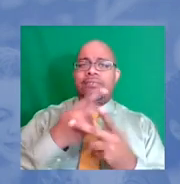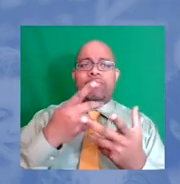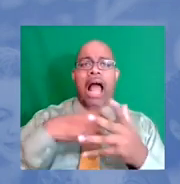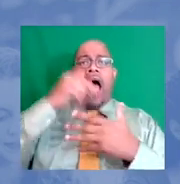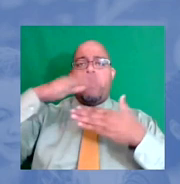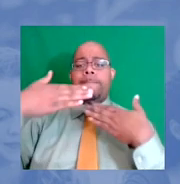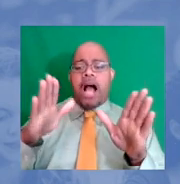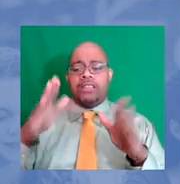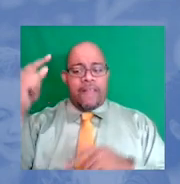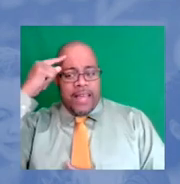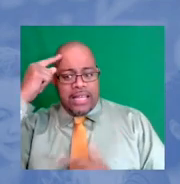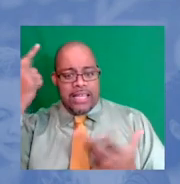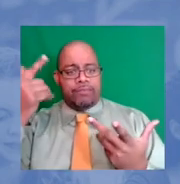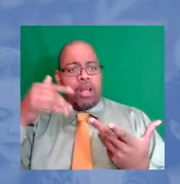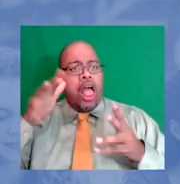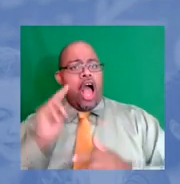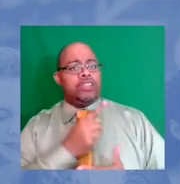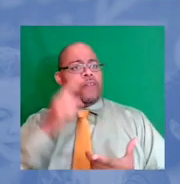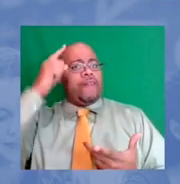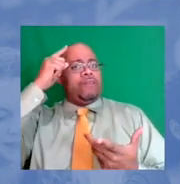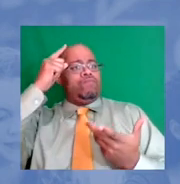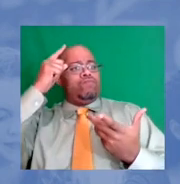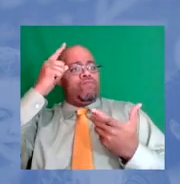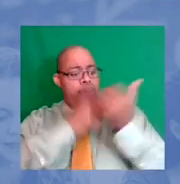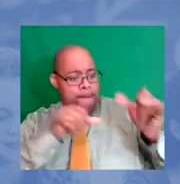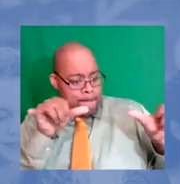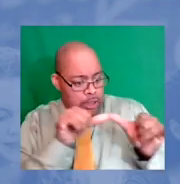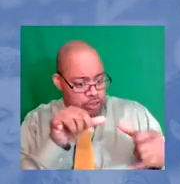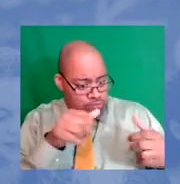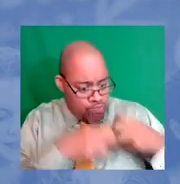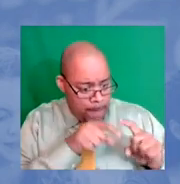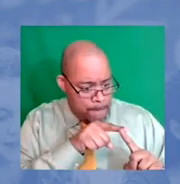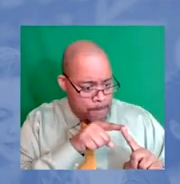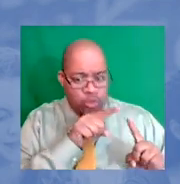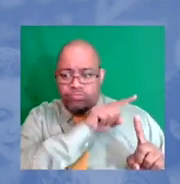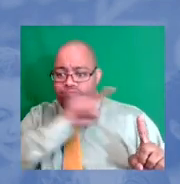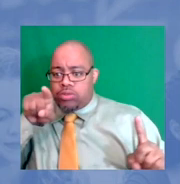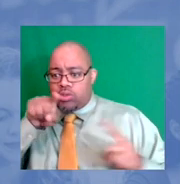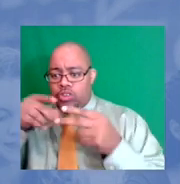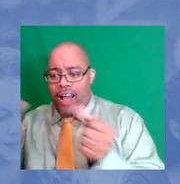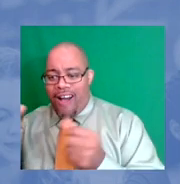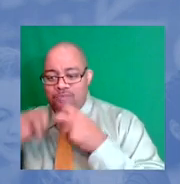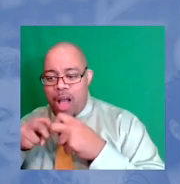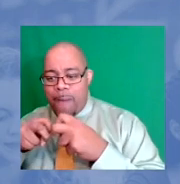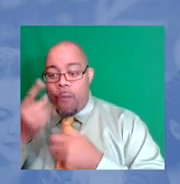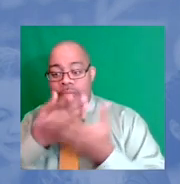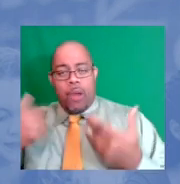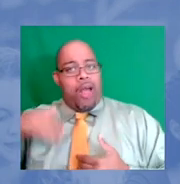ALLOWS US TO GO FROM MEASURING THE PROBLEM TO SOLVING THE PROBLEM. ONE OF THE THINGS WE HAVEN'T DONE, WE'VE BEEN FOCUSED ON CLOSING THE ACHIEVEMENT GAP FOR